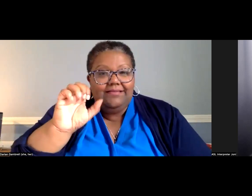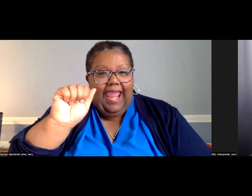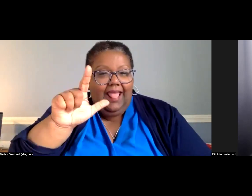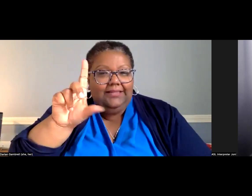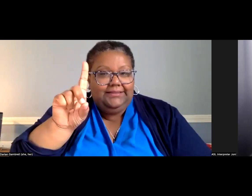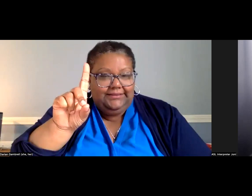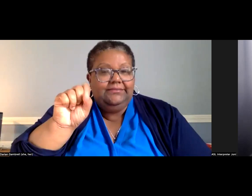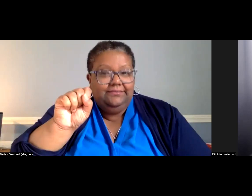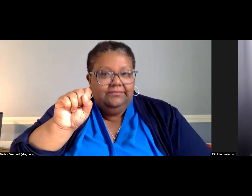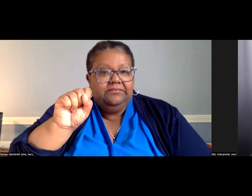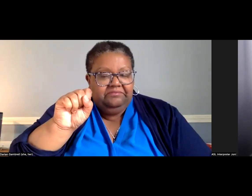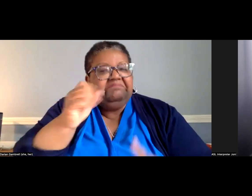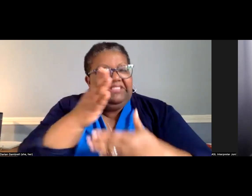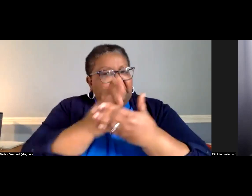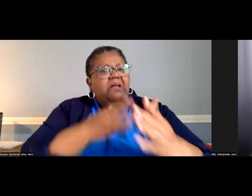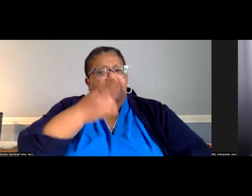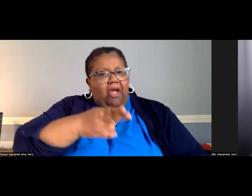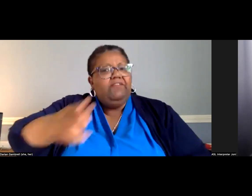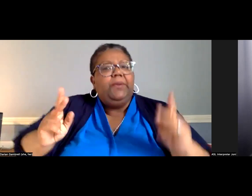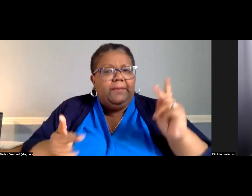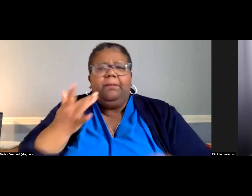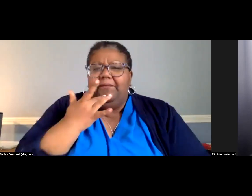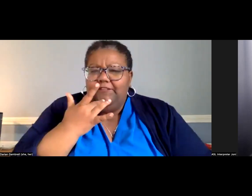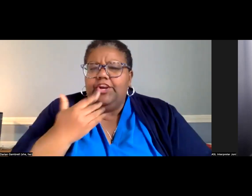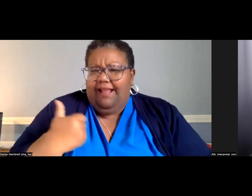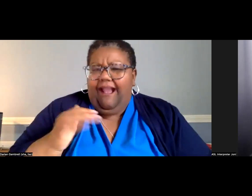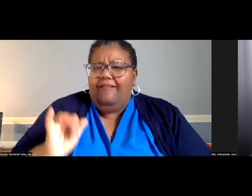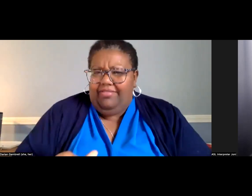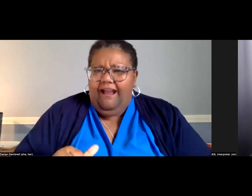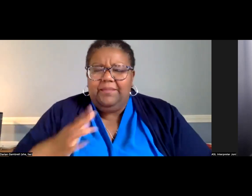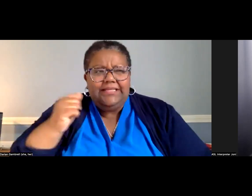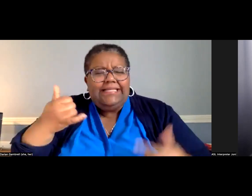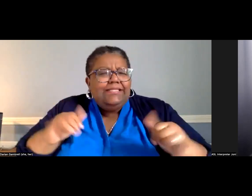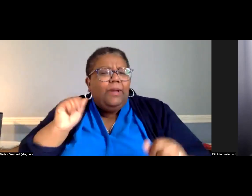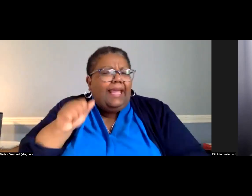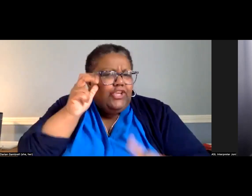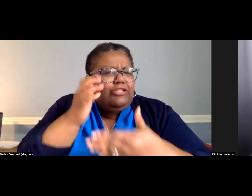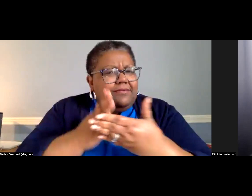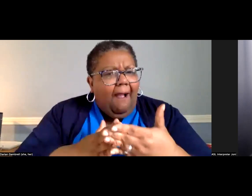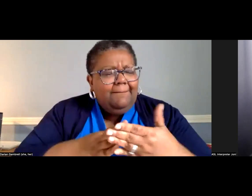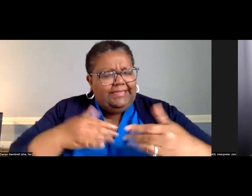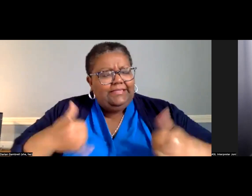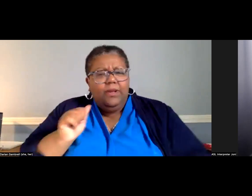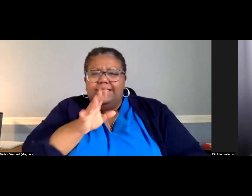accommodations might assisted listening devices or ALDs. a lot of hard of hearing prefer to have